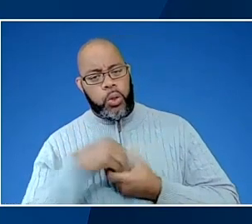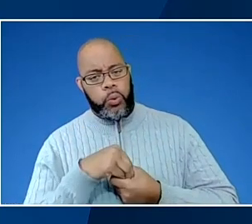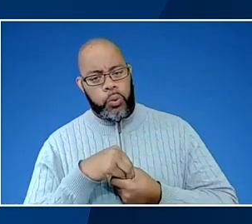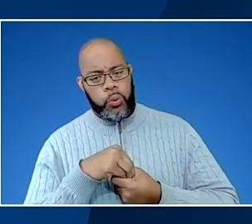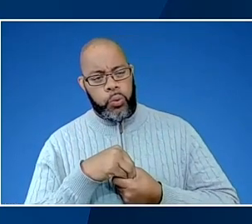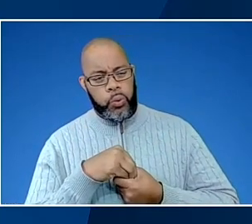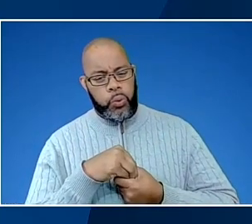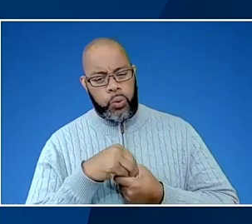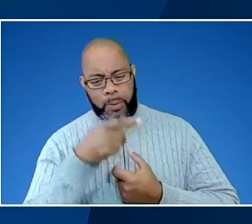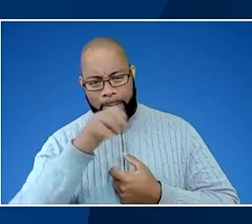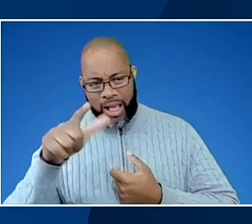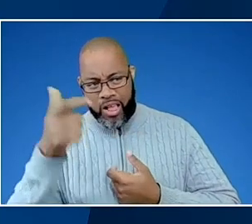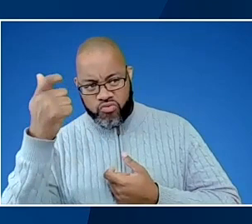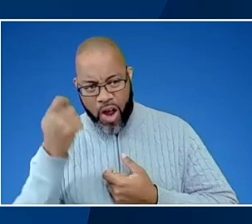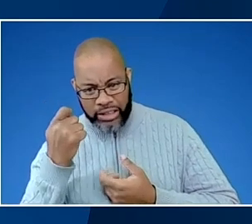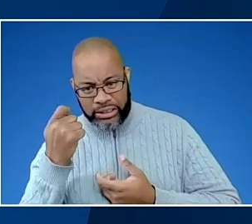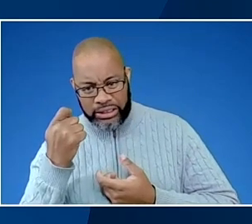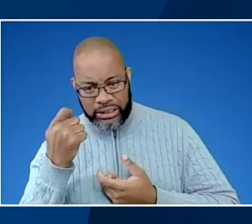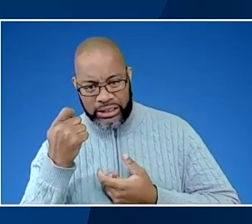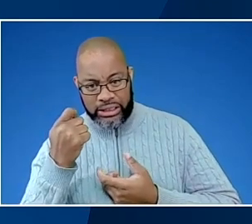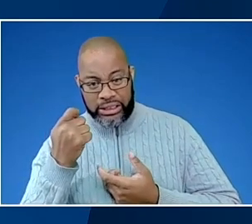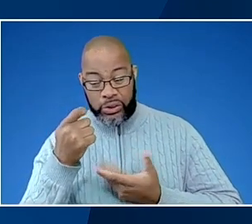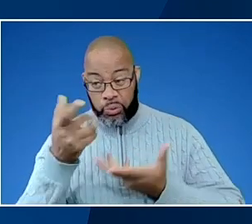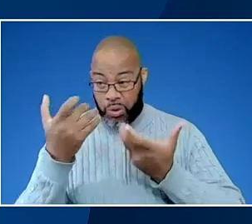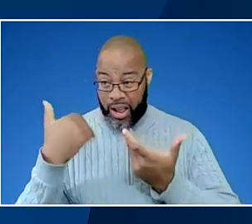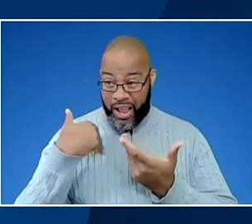Yes. Did you want to have discussion on that?